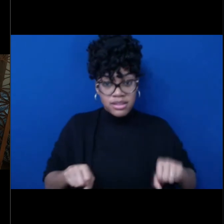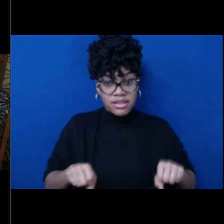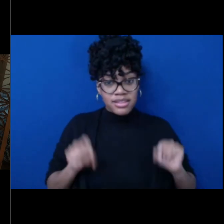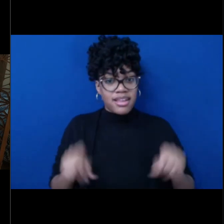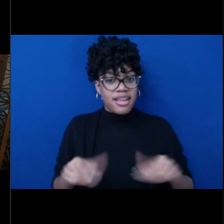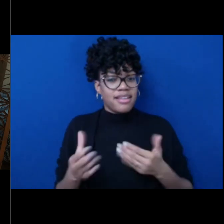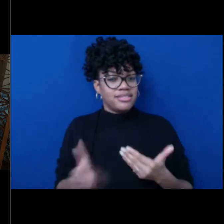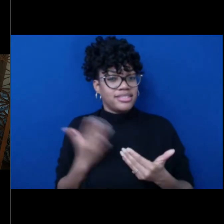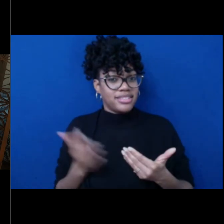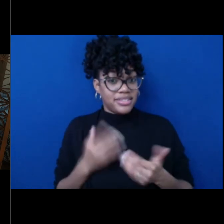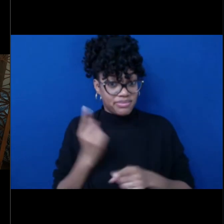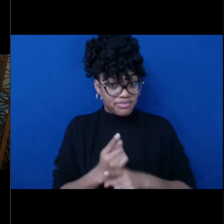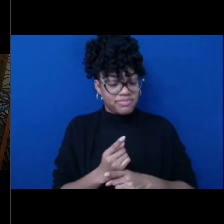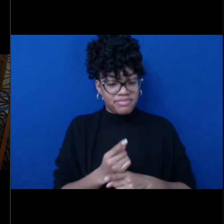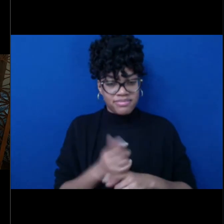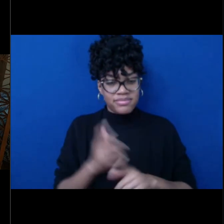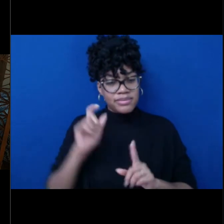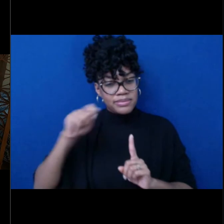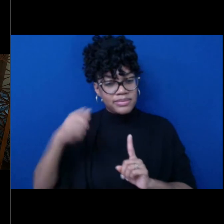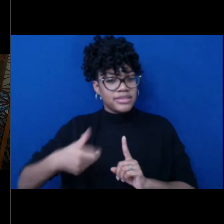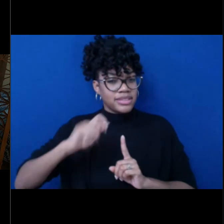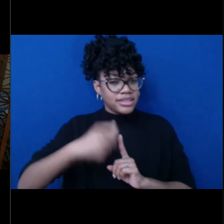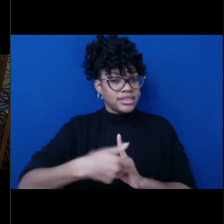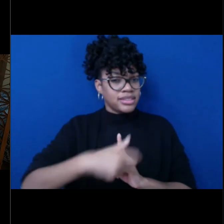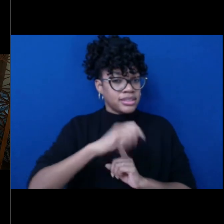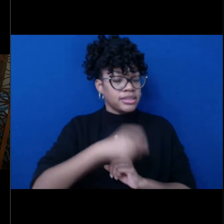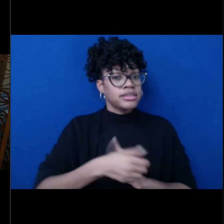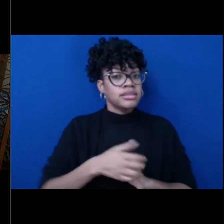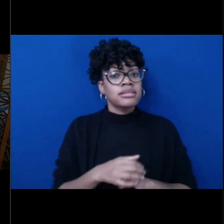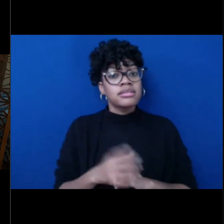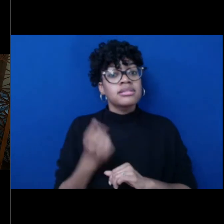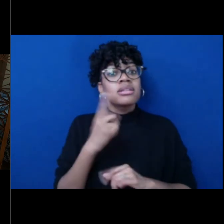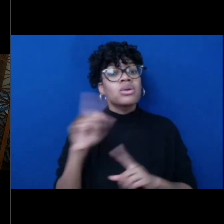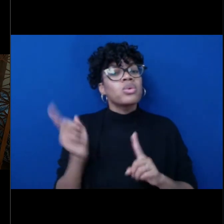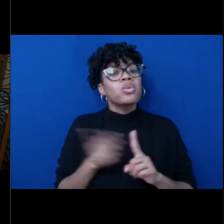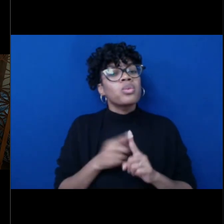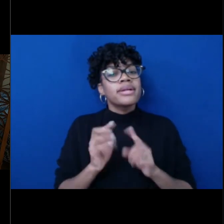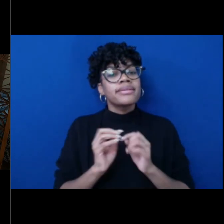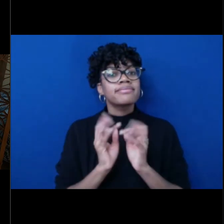Yes. And when do they come out? When do our coral polyps come out?